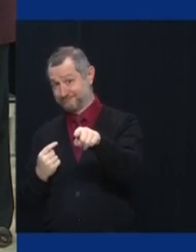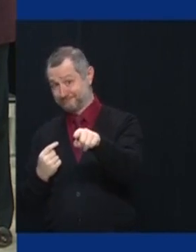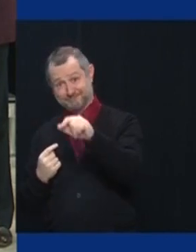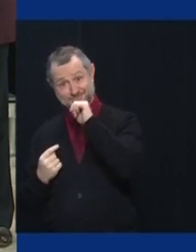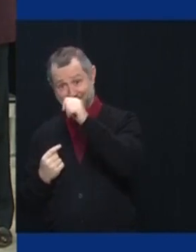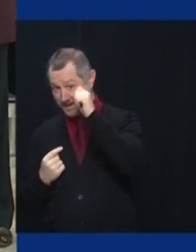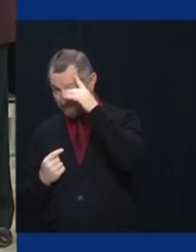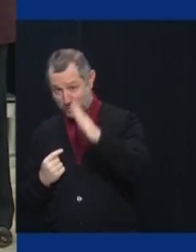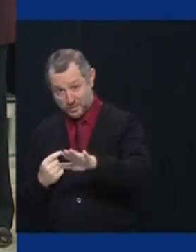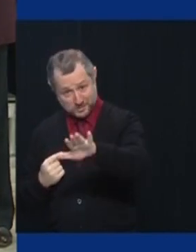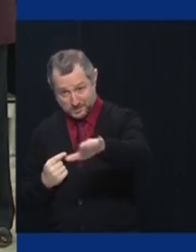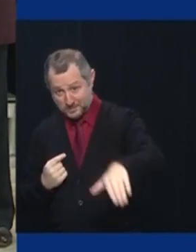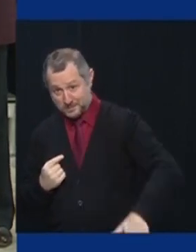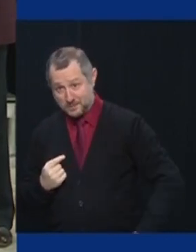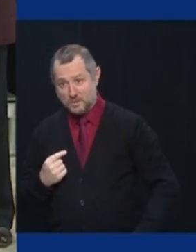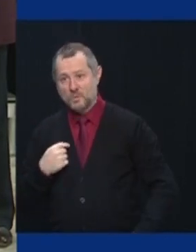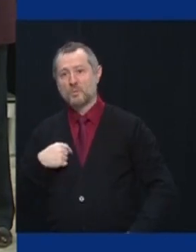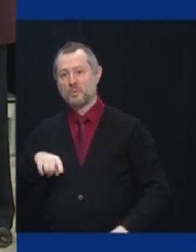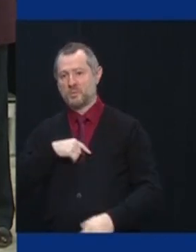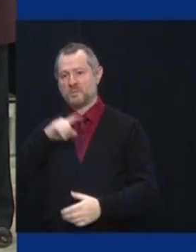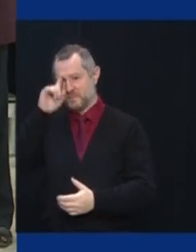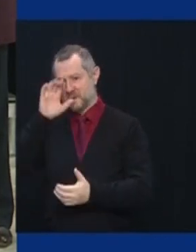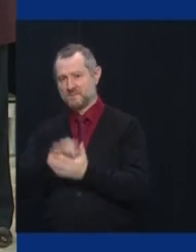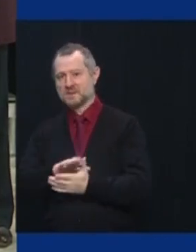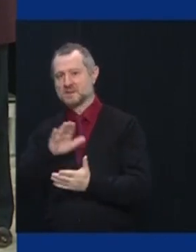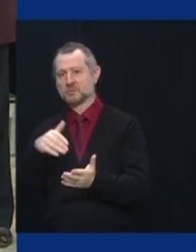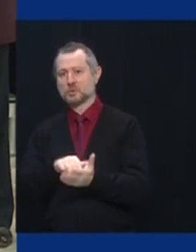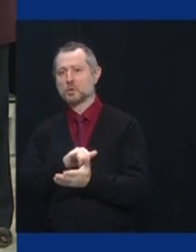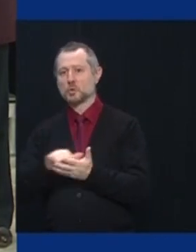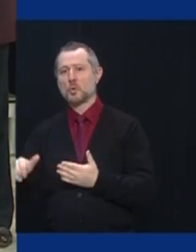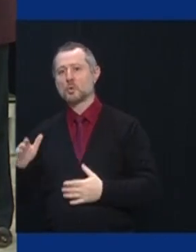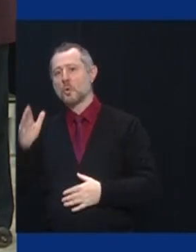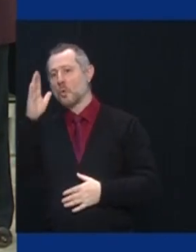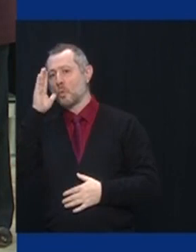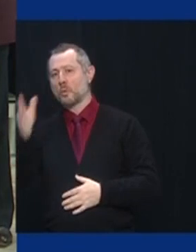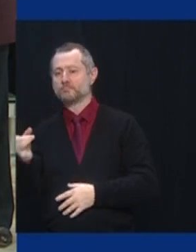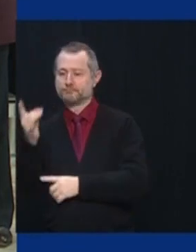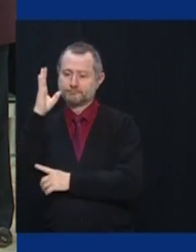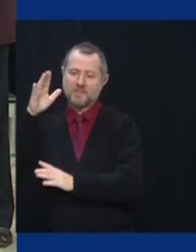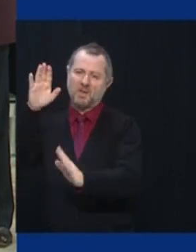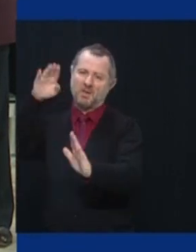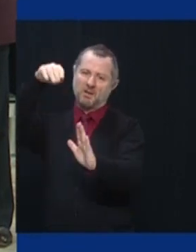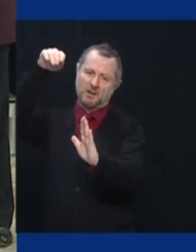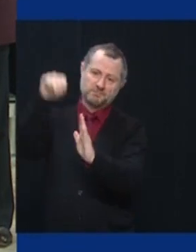WASN'T FOR YOUR LEADERSHIP SINCE MARCH, MAYBE JUST ABOUT A YEAR AGO, I BELIEVE CENTRAL NEW YORK